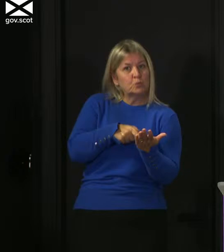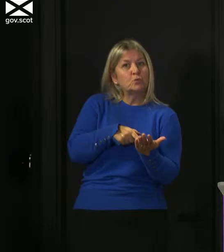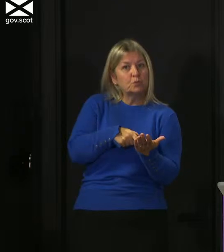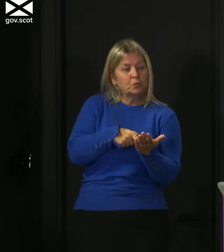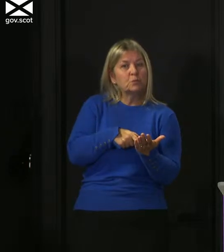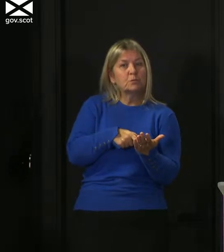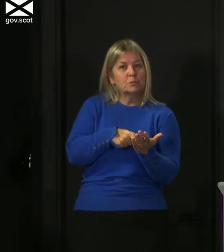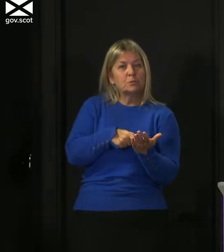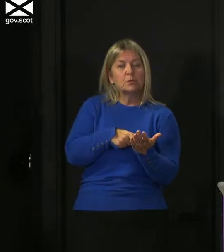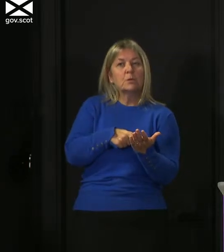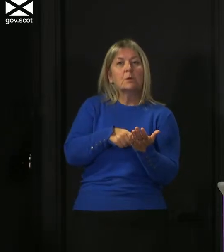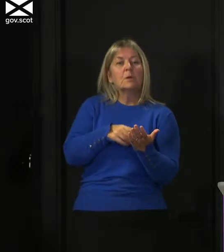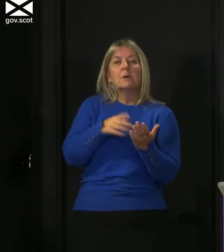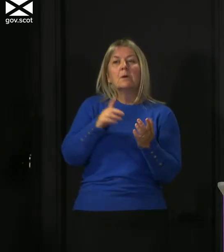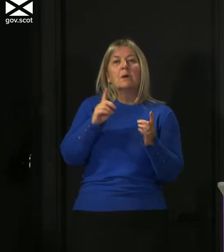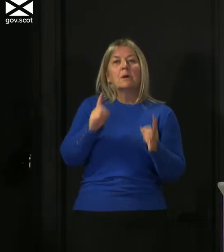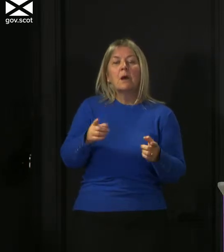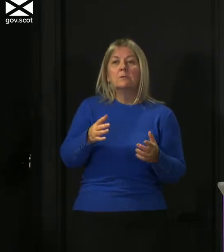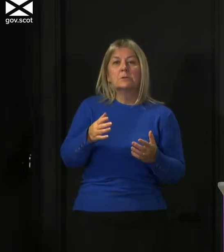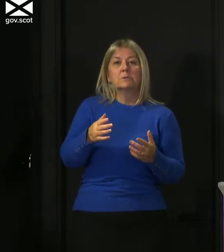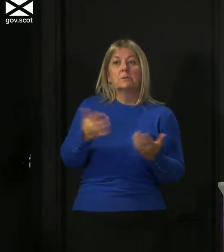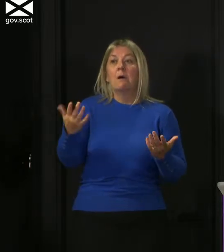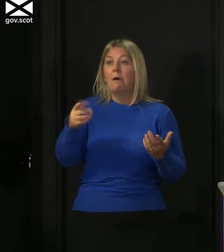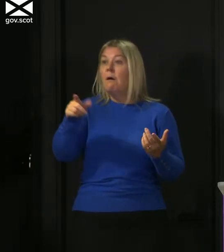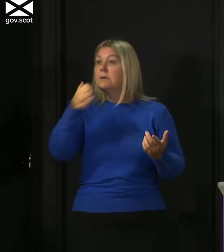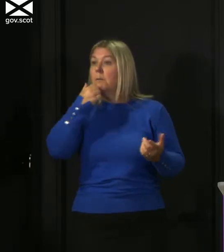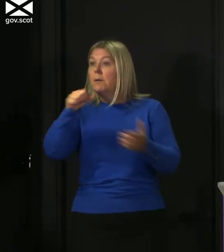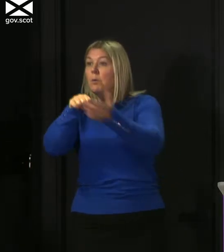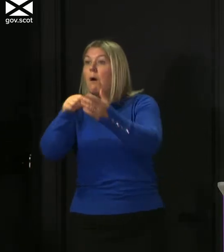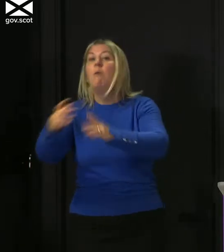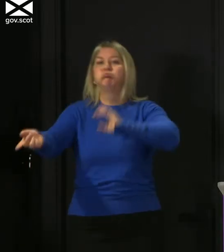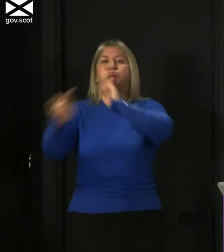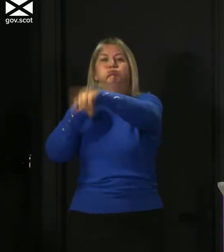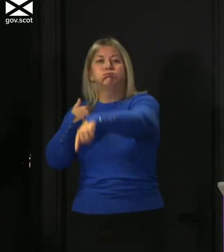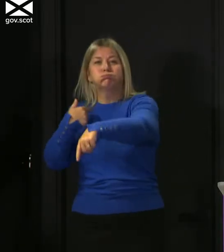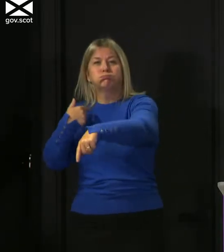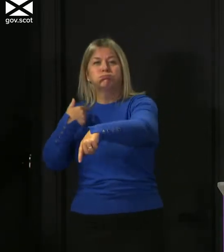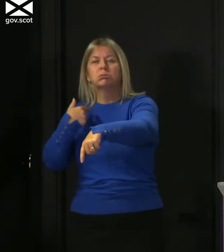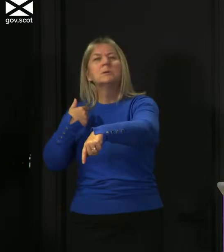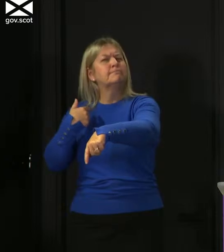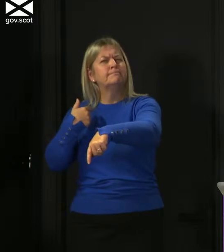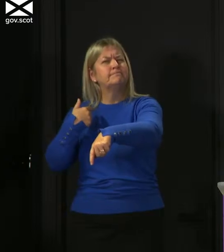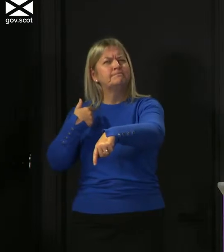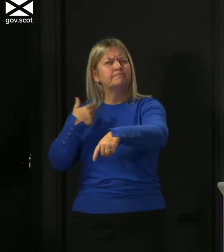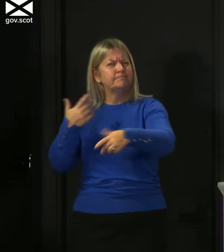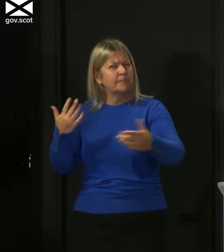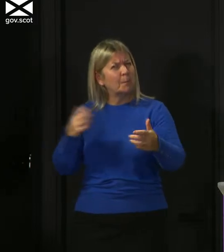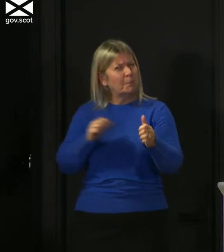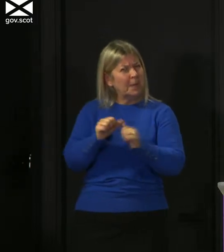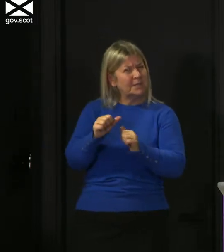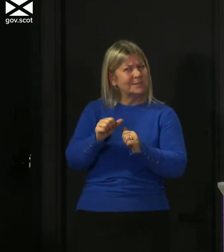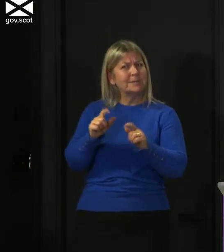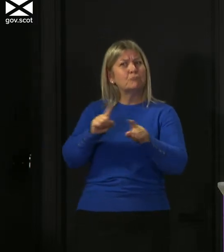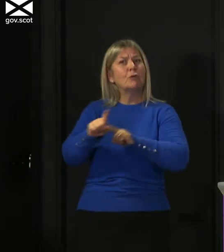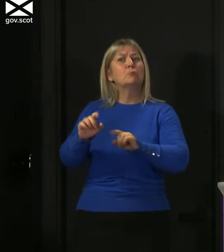reacting to a problem that is already there but also are you wiser to take preventative action